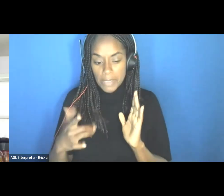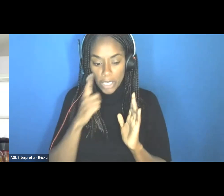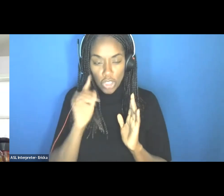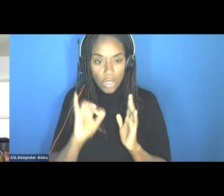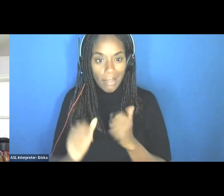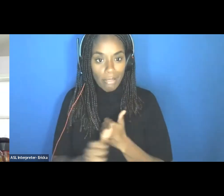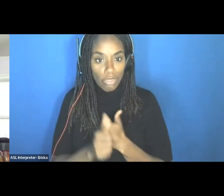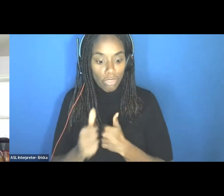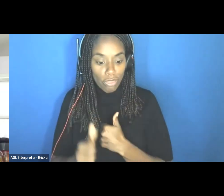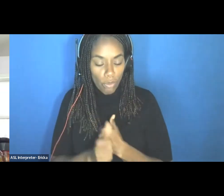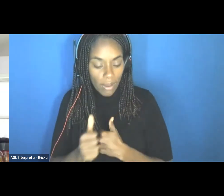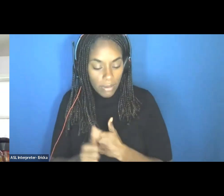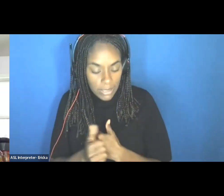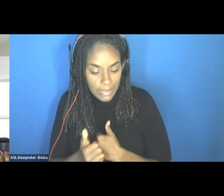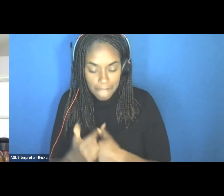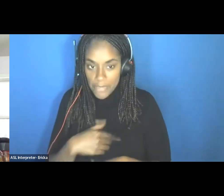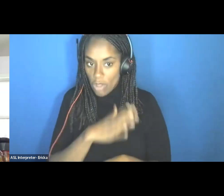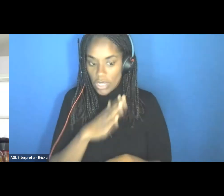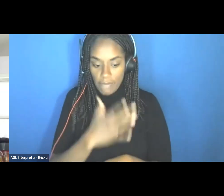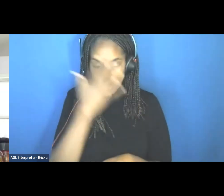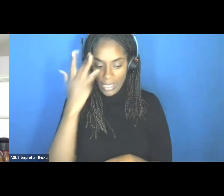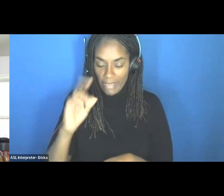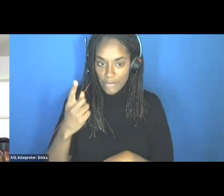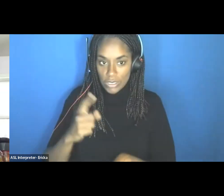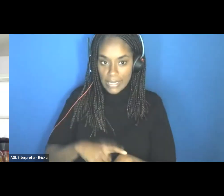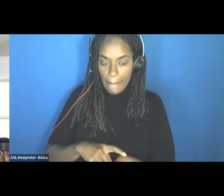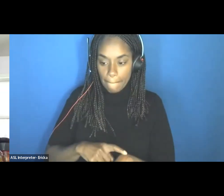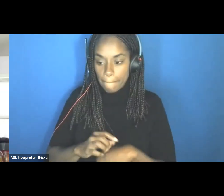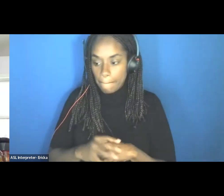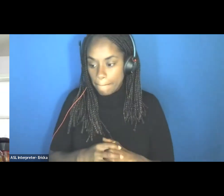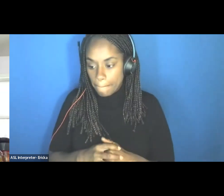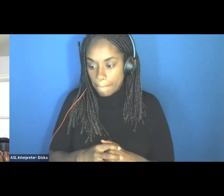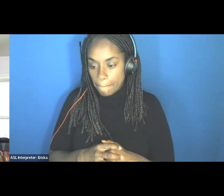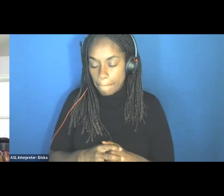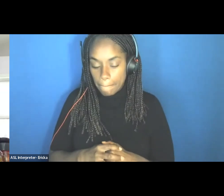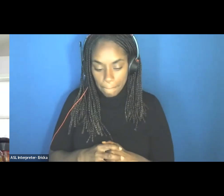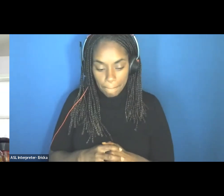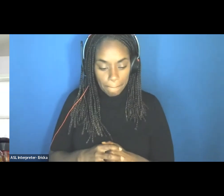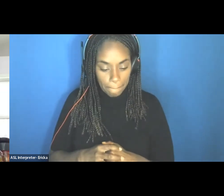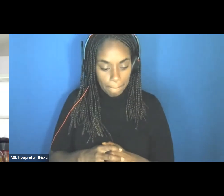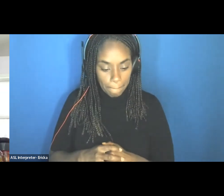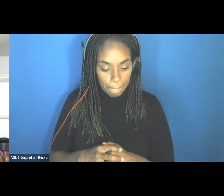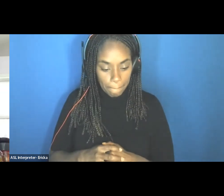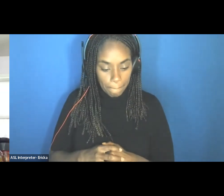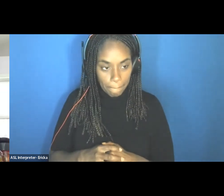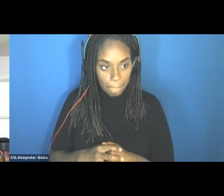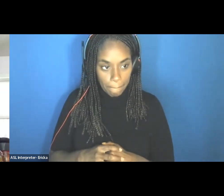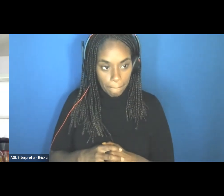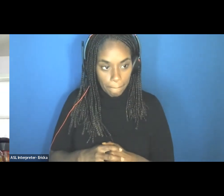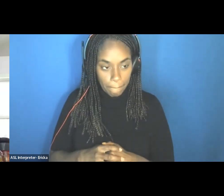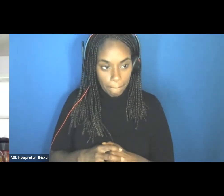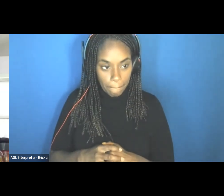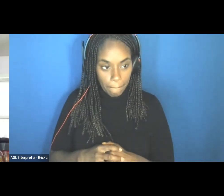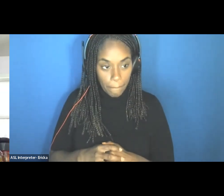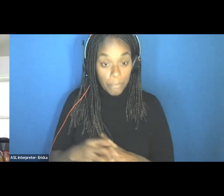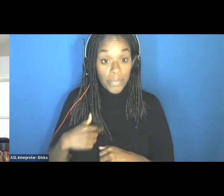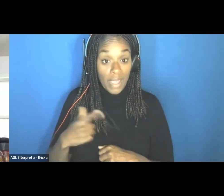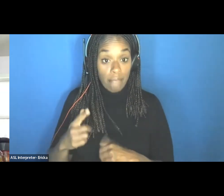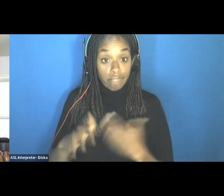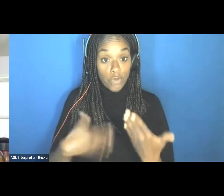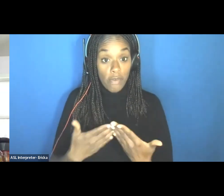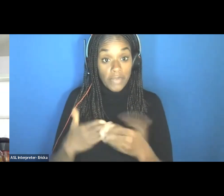The word "independence" often translates as a threat.